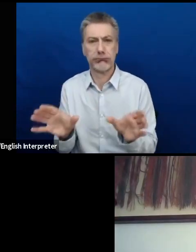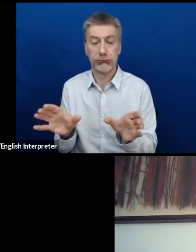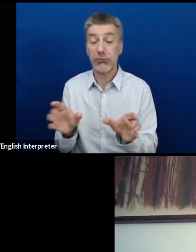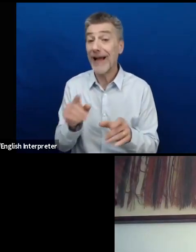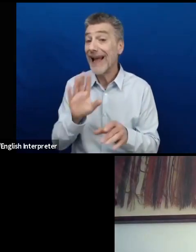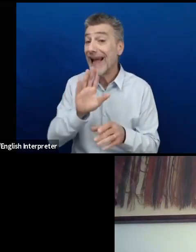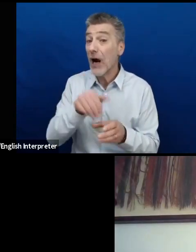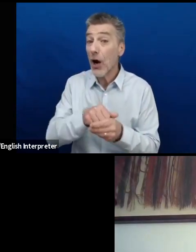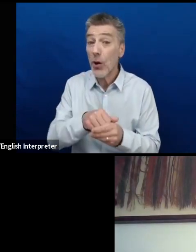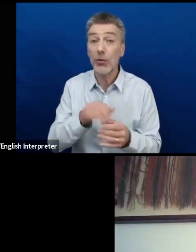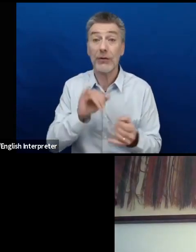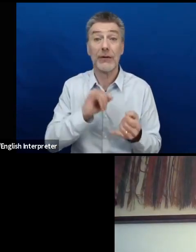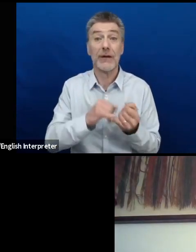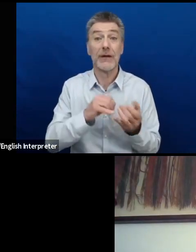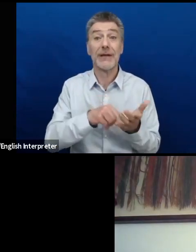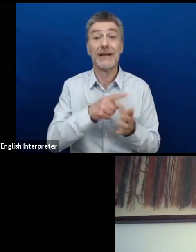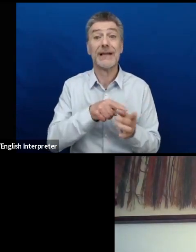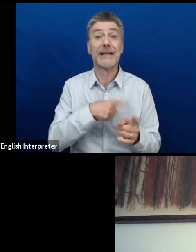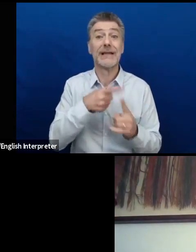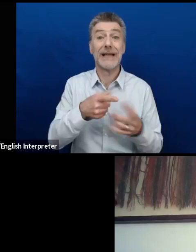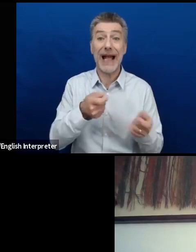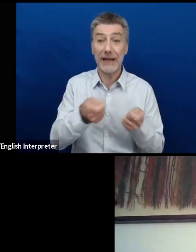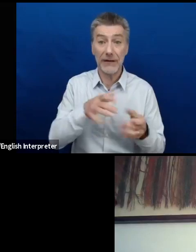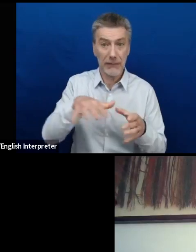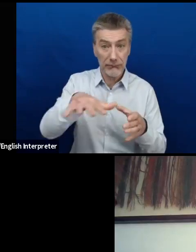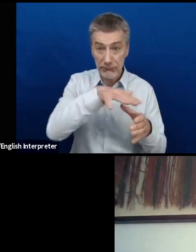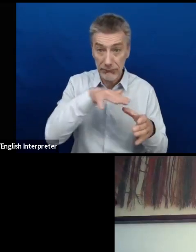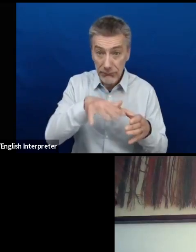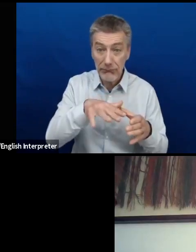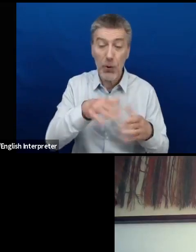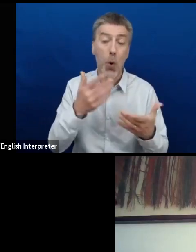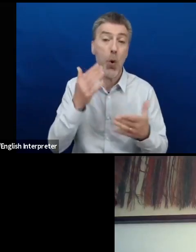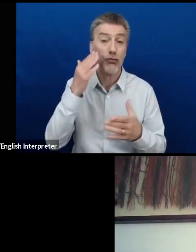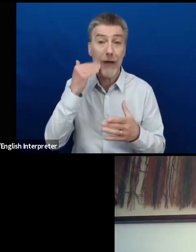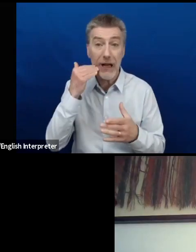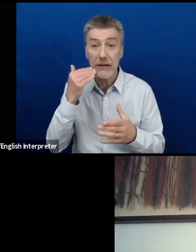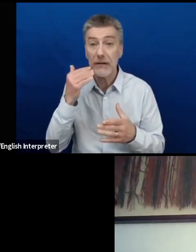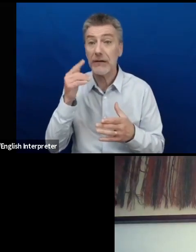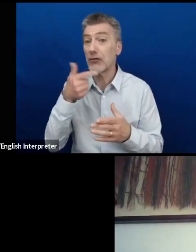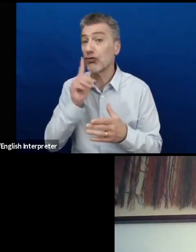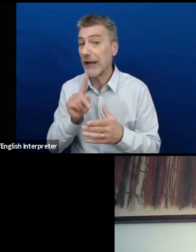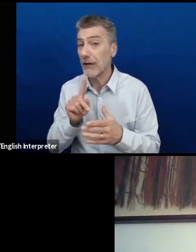I think it's important for people to use whatever is at